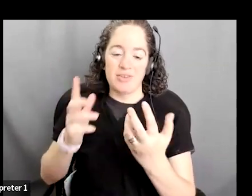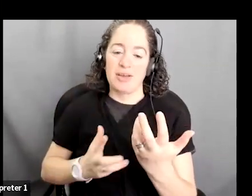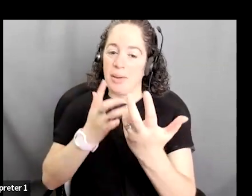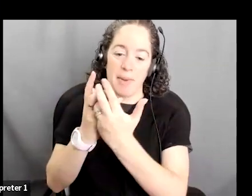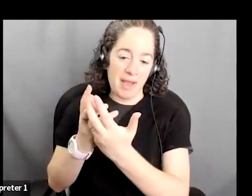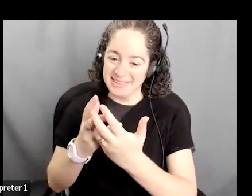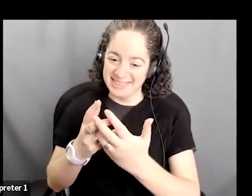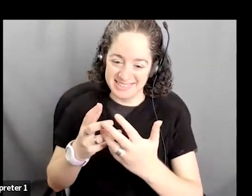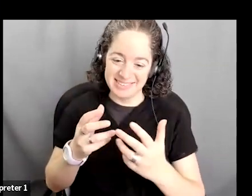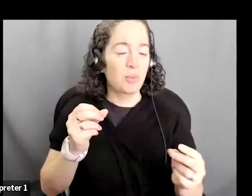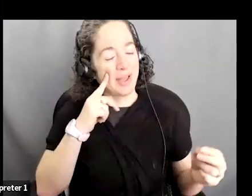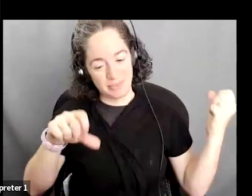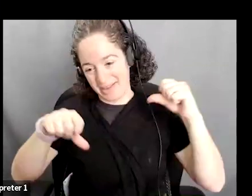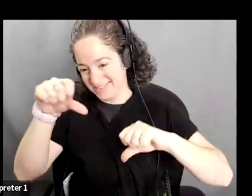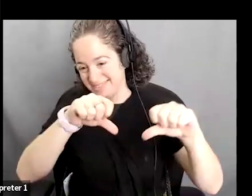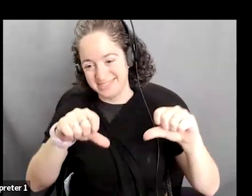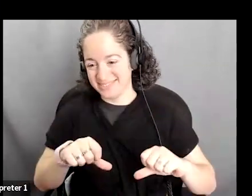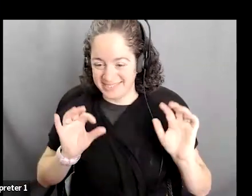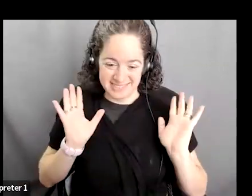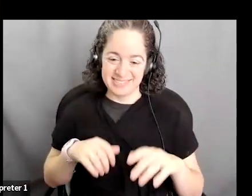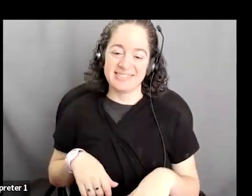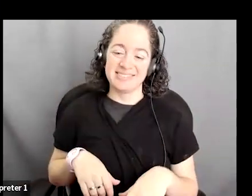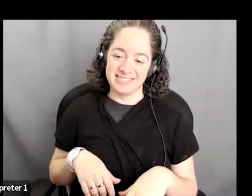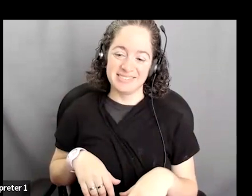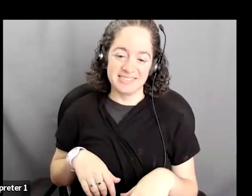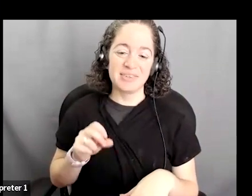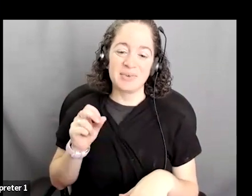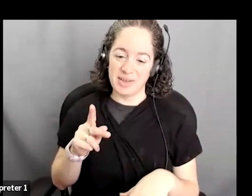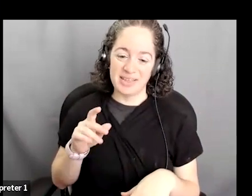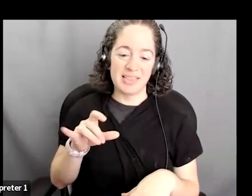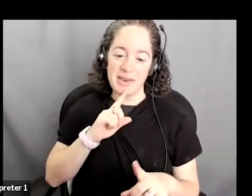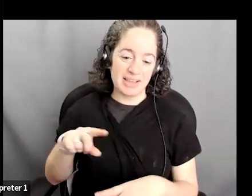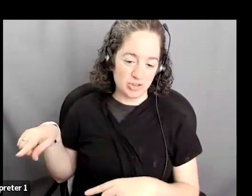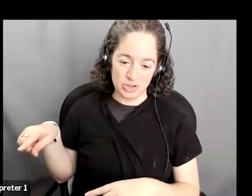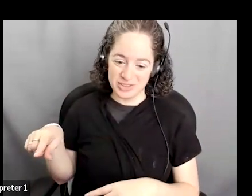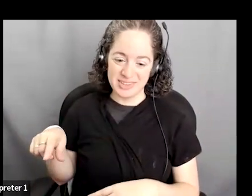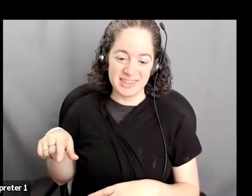Everybody says nay. We did get that answered. Not a great option.